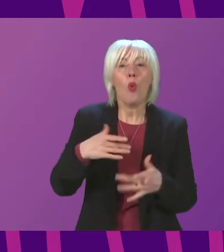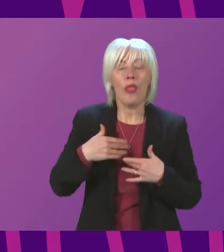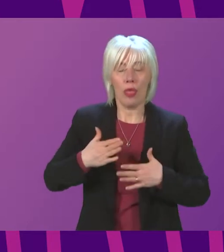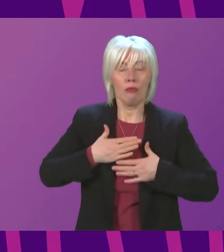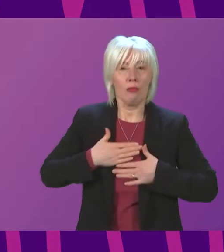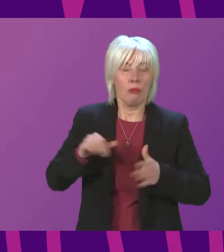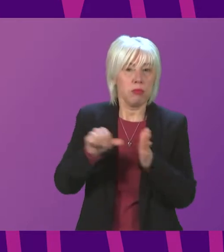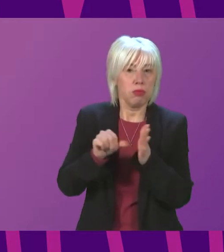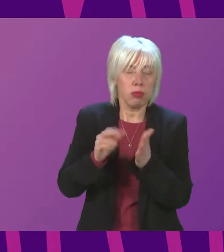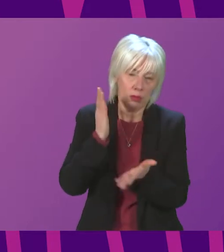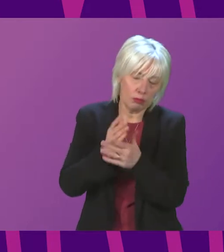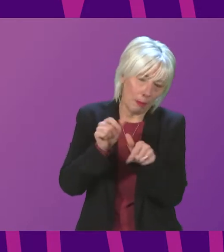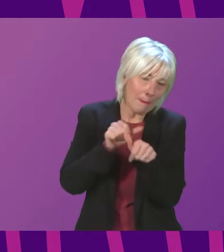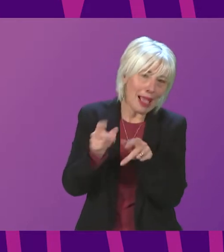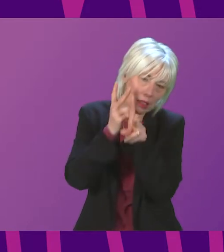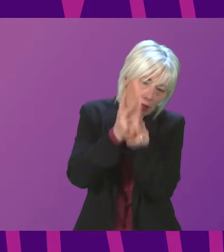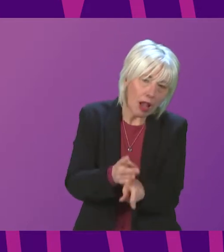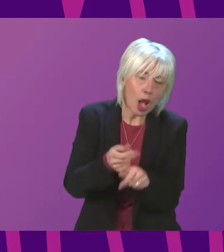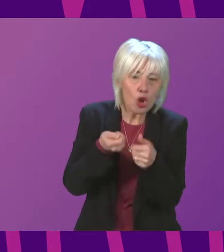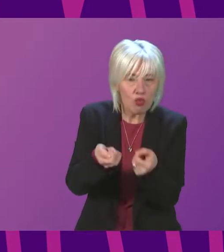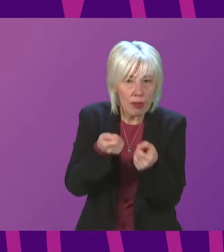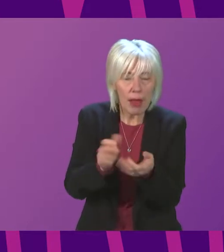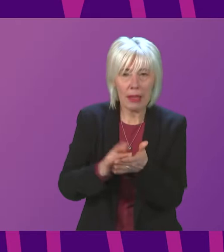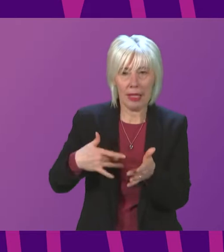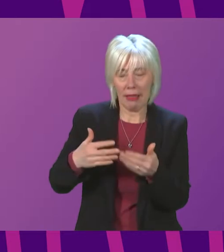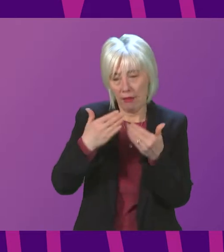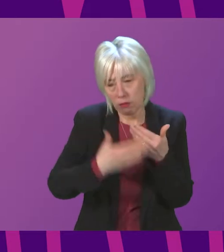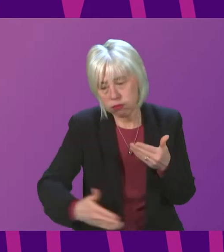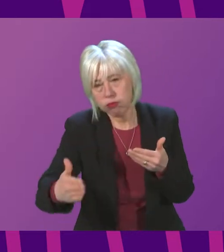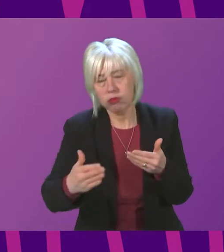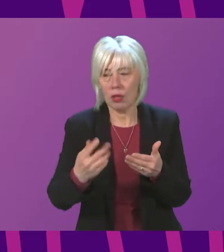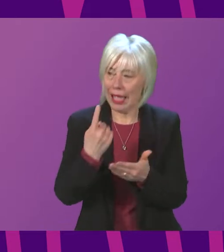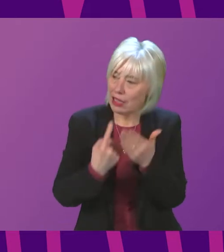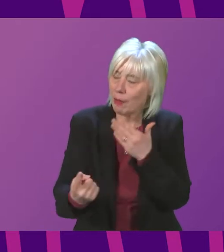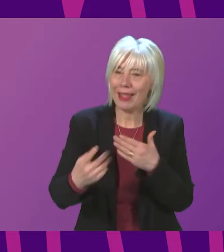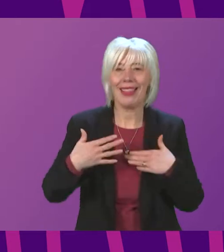the best possible care and treatment, to enable them to live longer, healthier and independent lives.